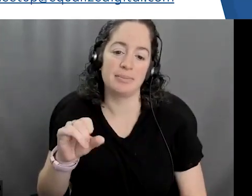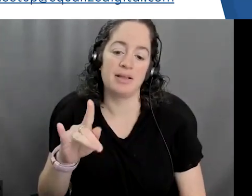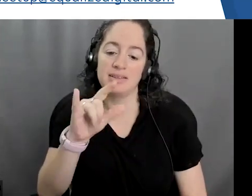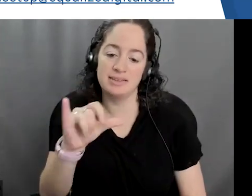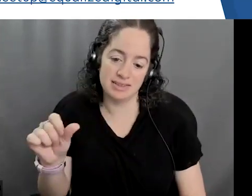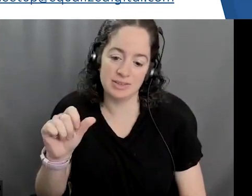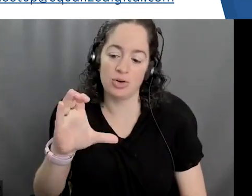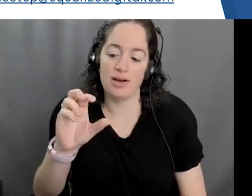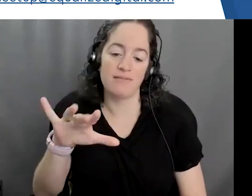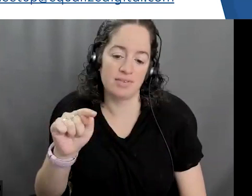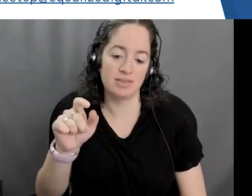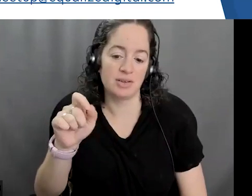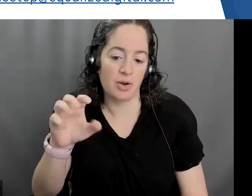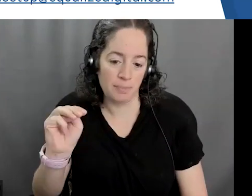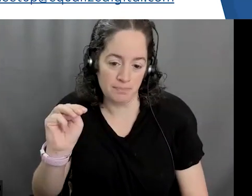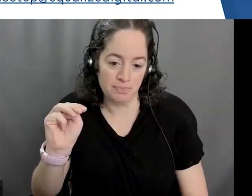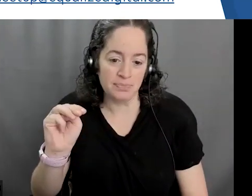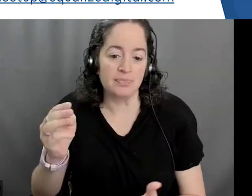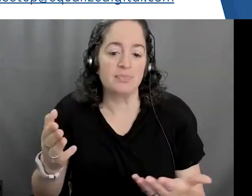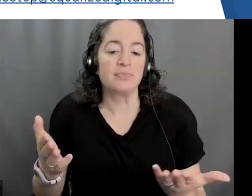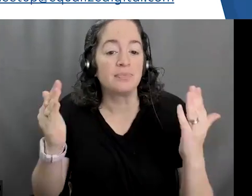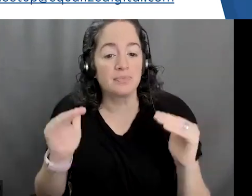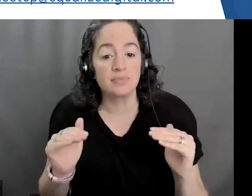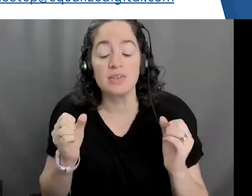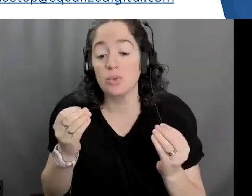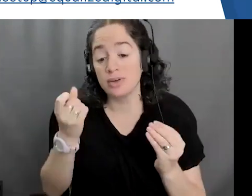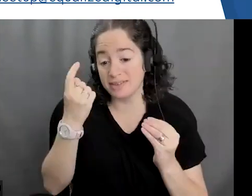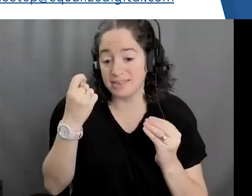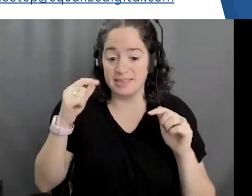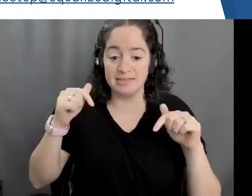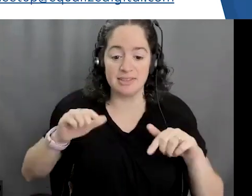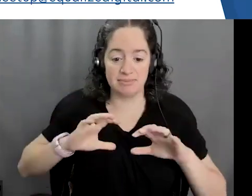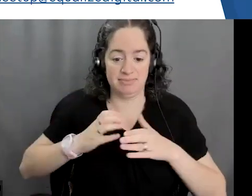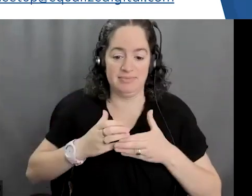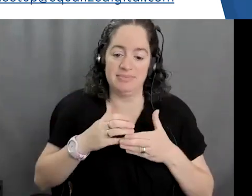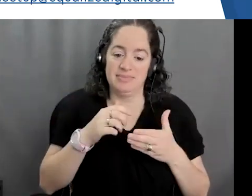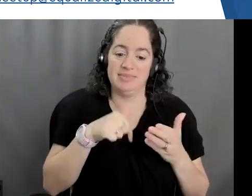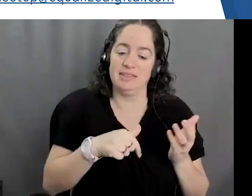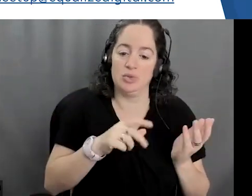While this is part of the official meetup program, the WordPress community team has told us that they don't, unfortunately, have funds